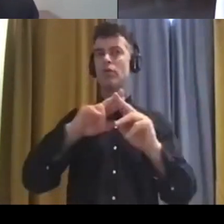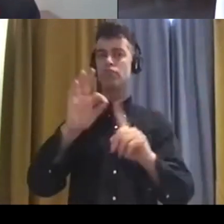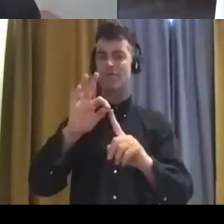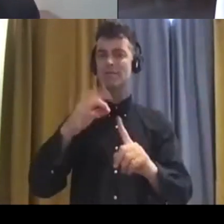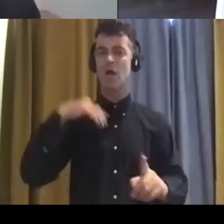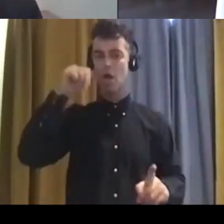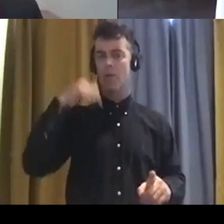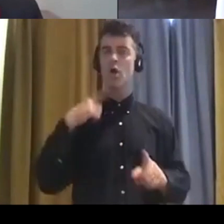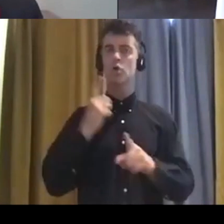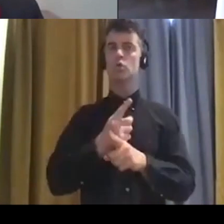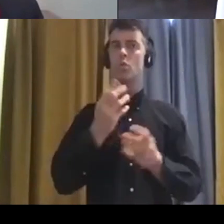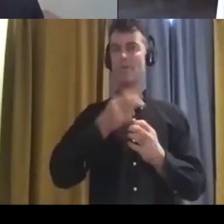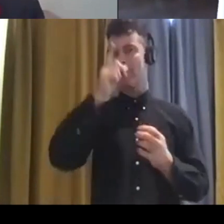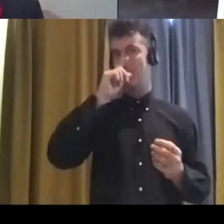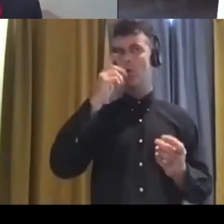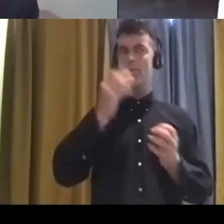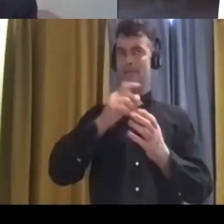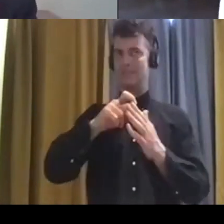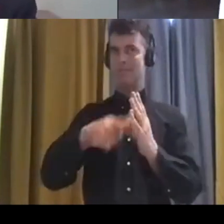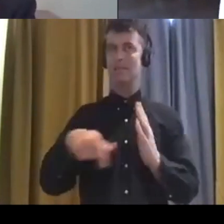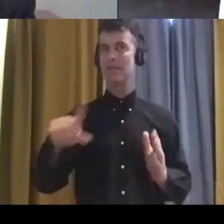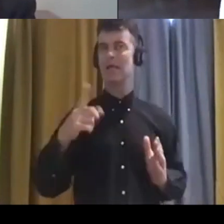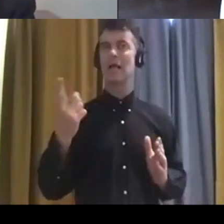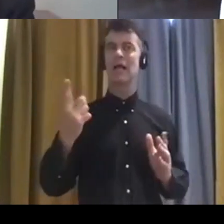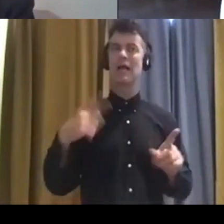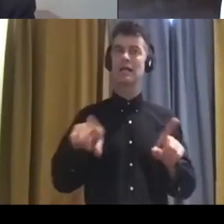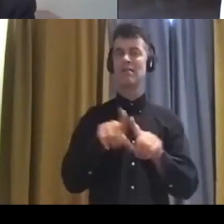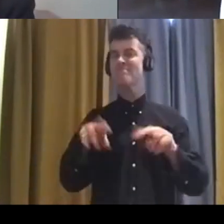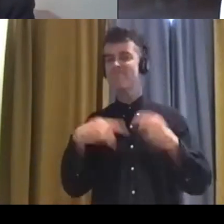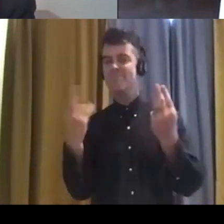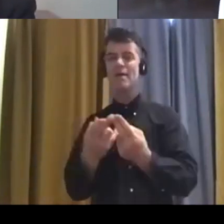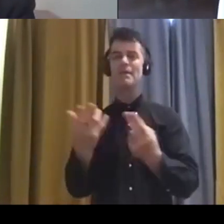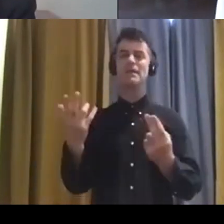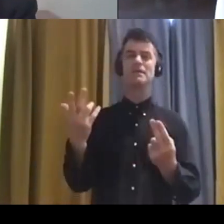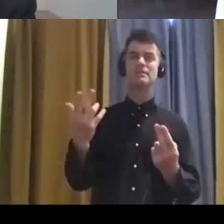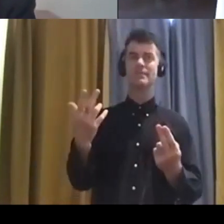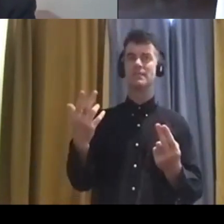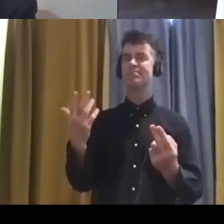with people with with disability and family members and providers that there was that